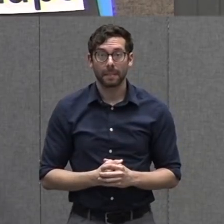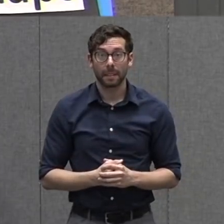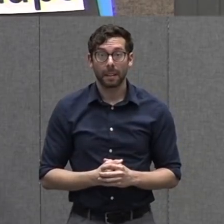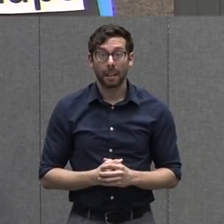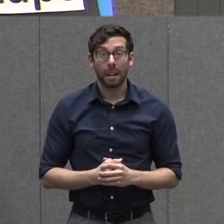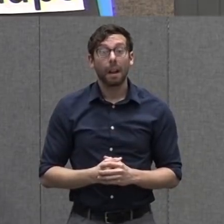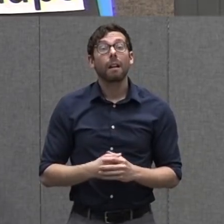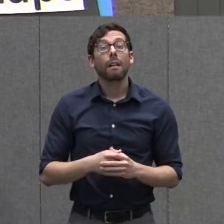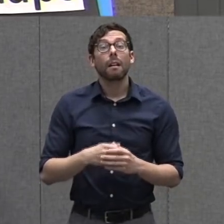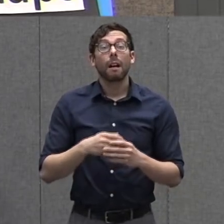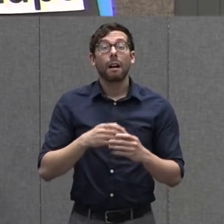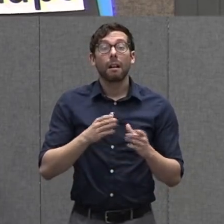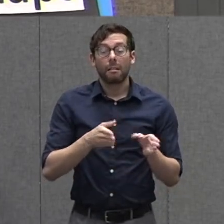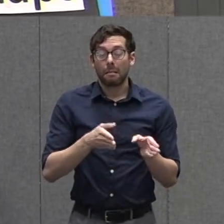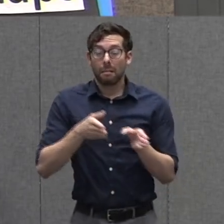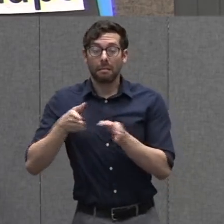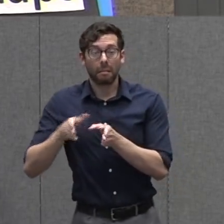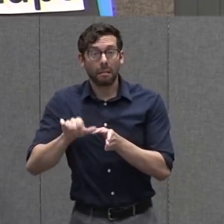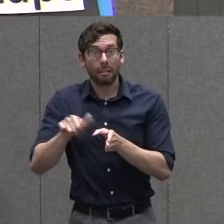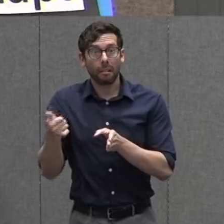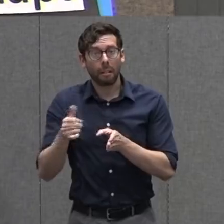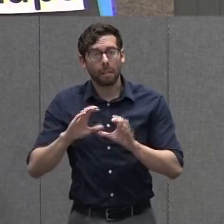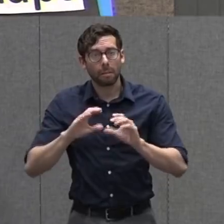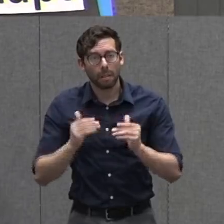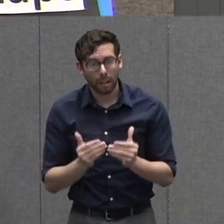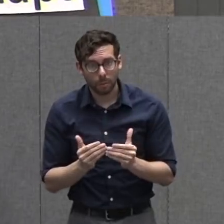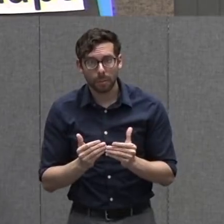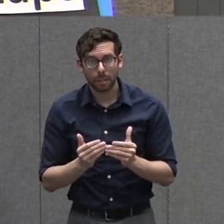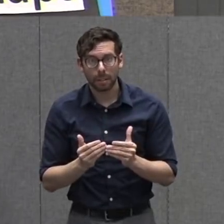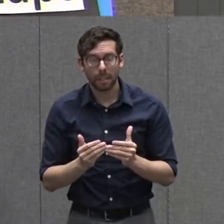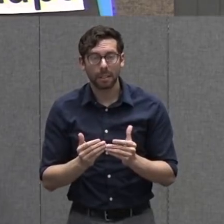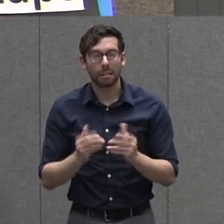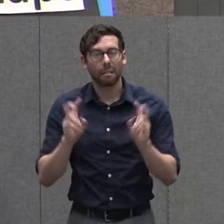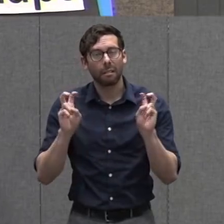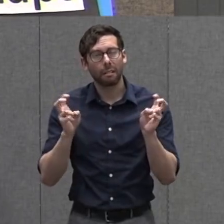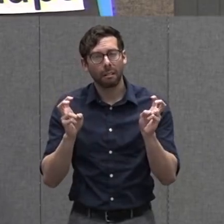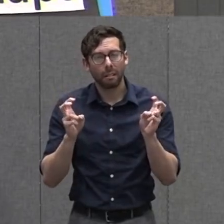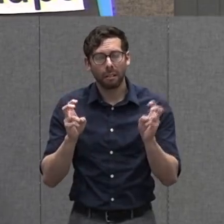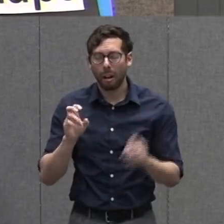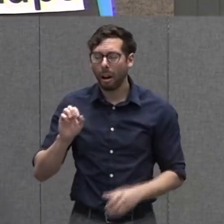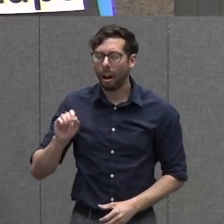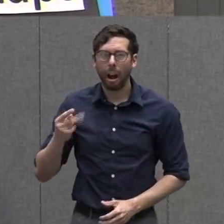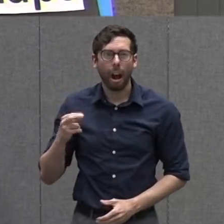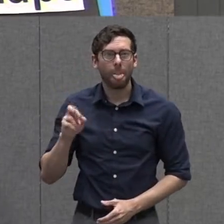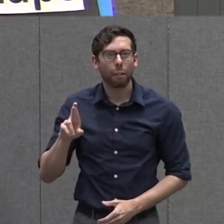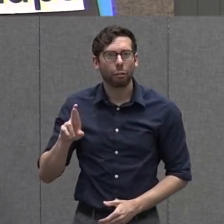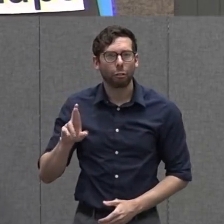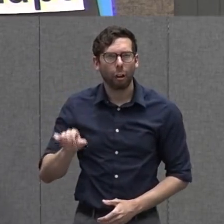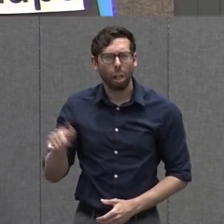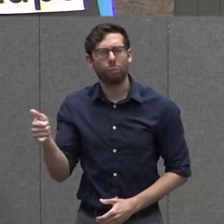Another category. I made Other. Because sometimes we see word parts